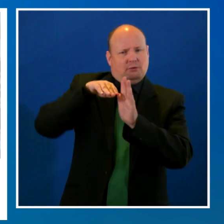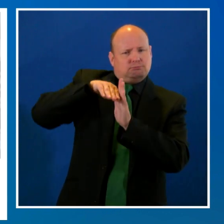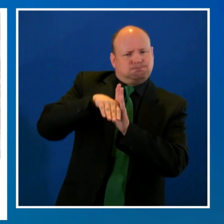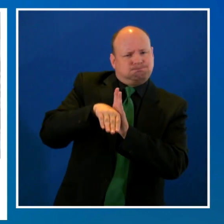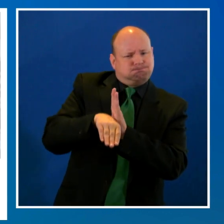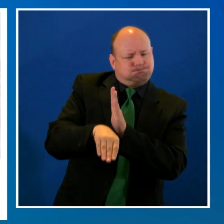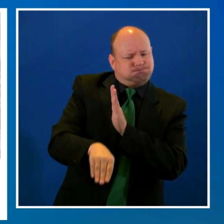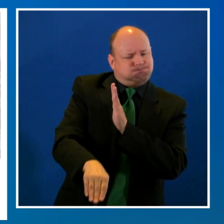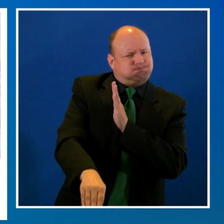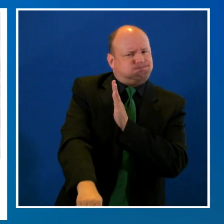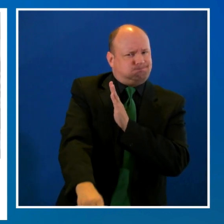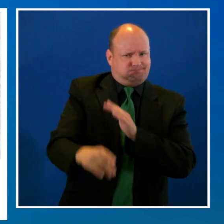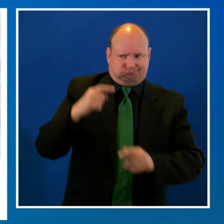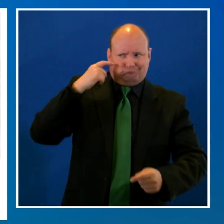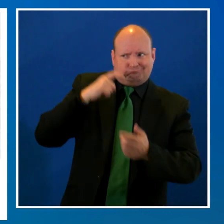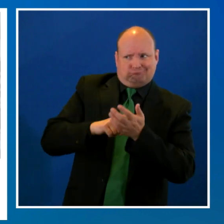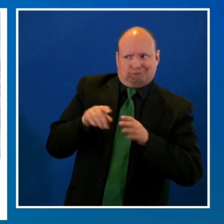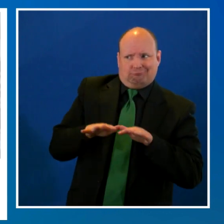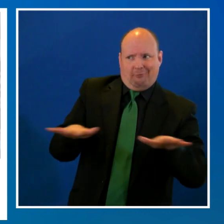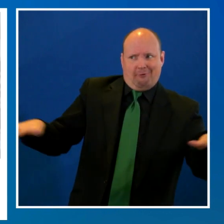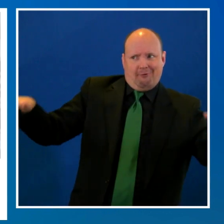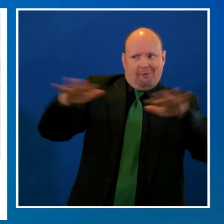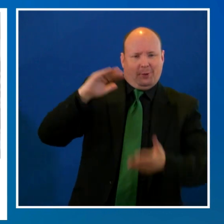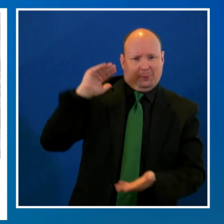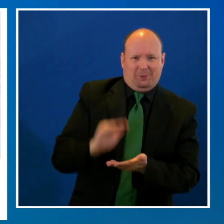We expect to hear more from the Washington State Department of